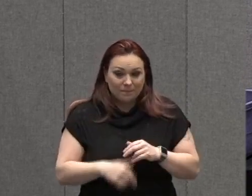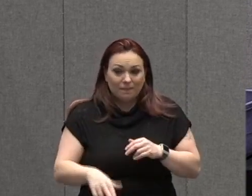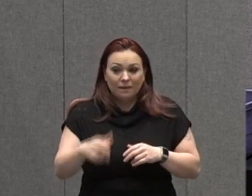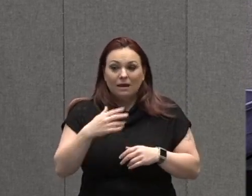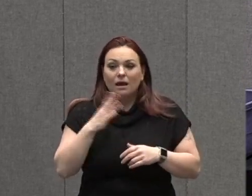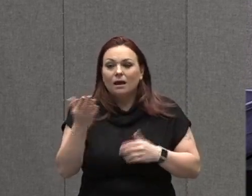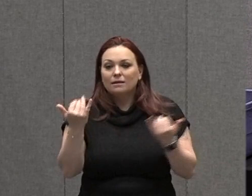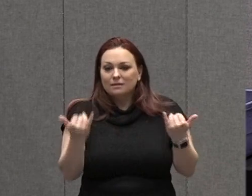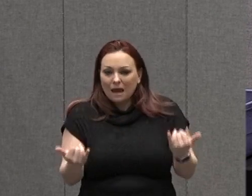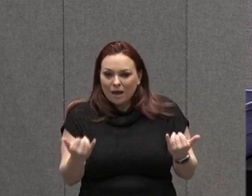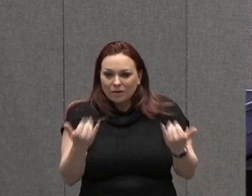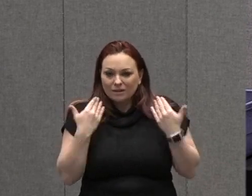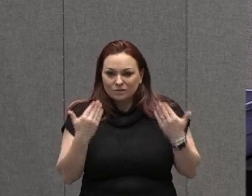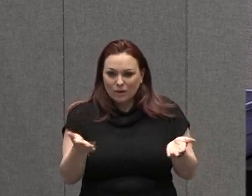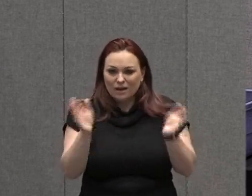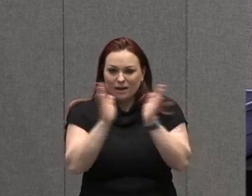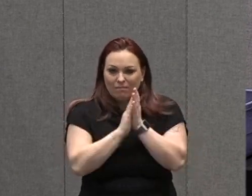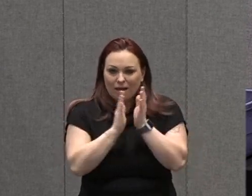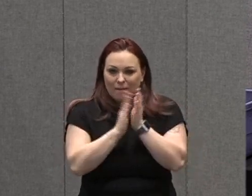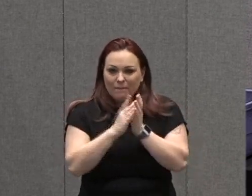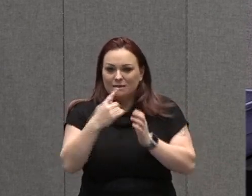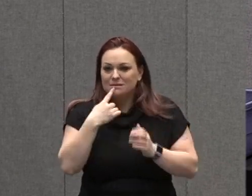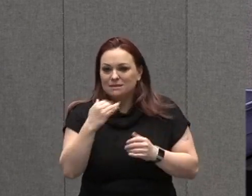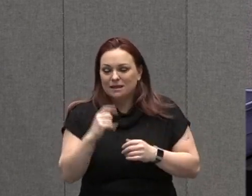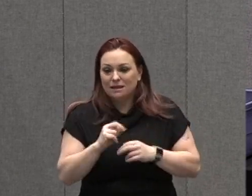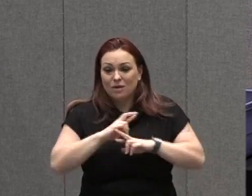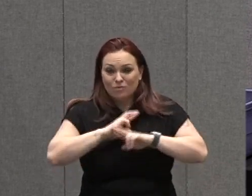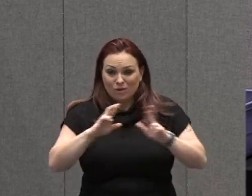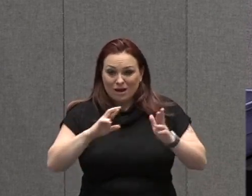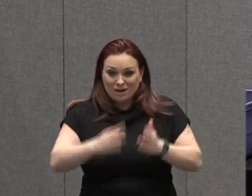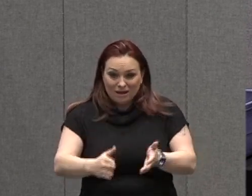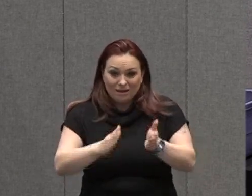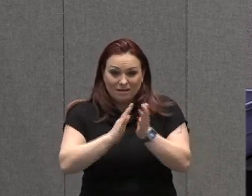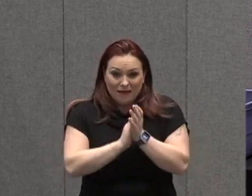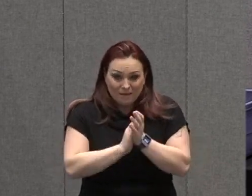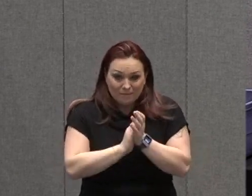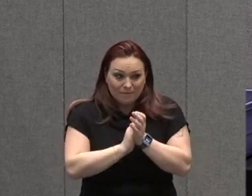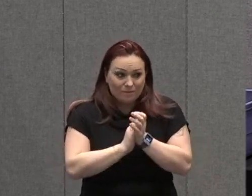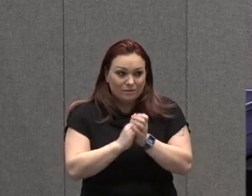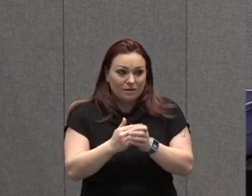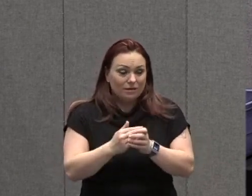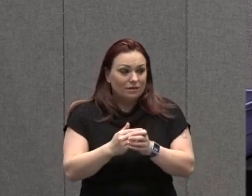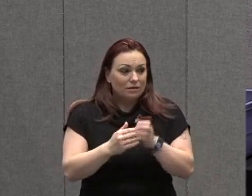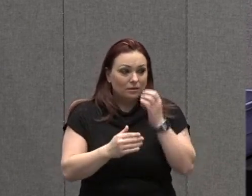And now lets clap and say it. Ready clap, will you point for us Señor Jose?